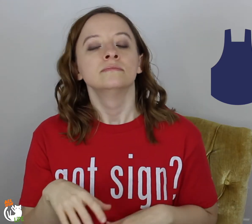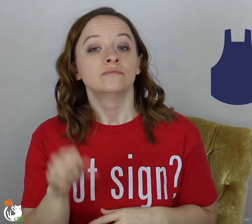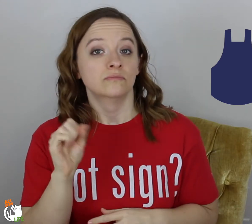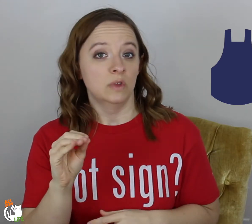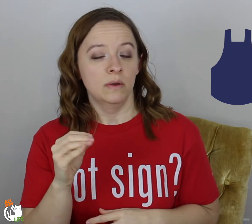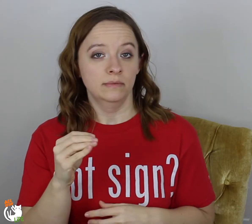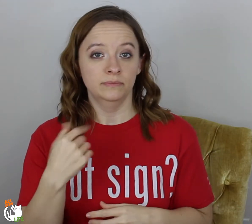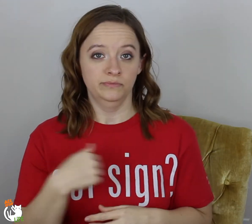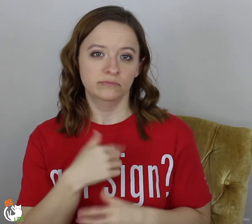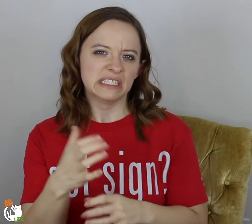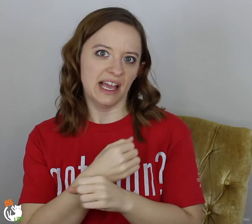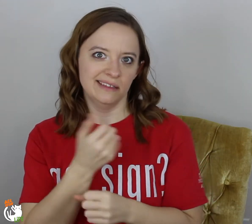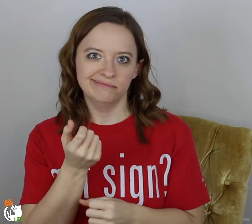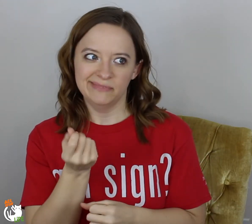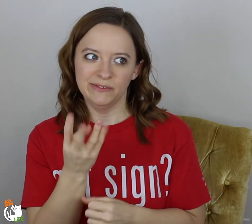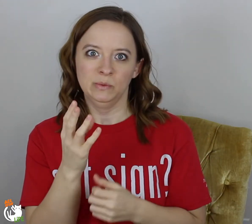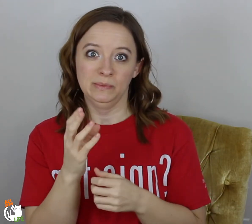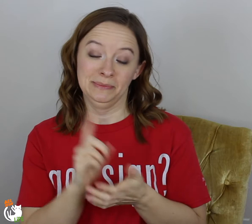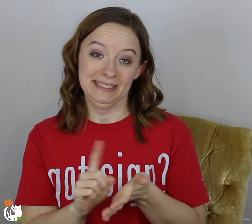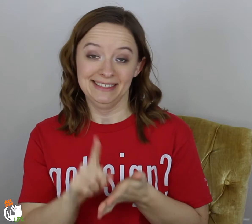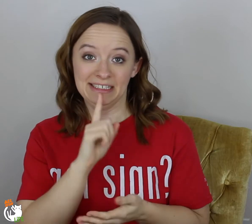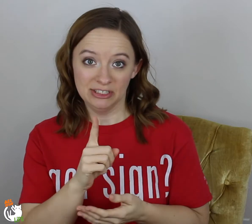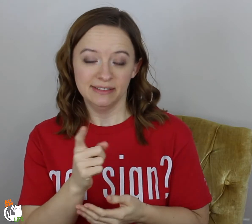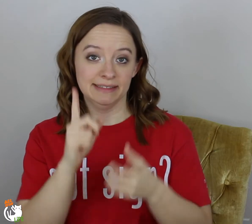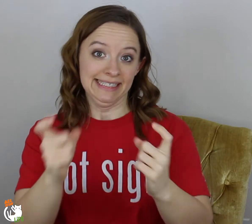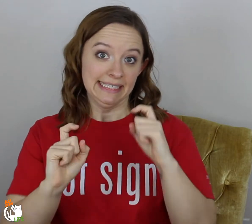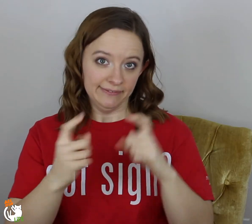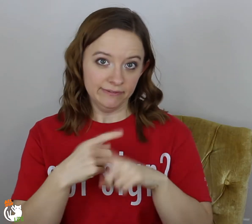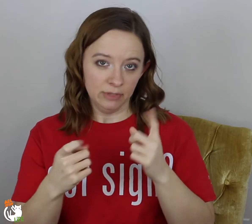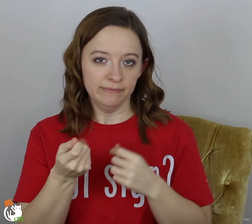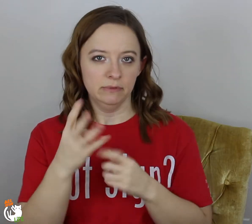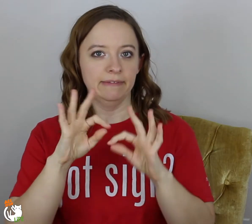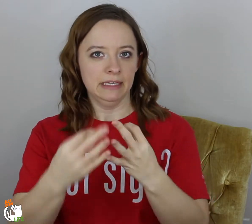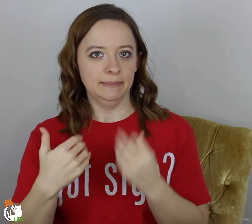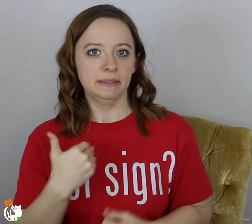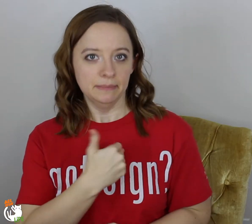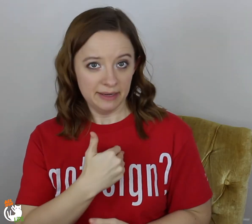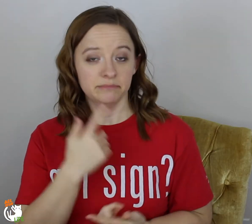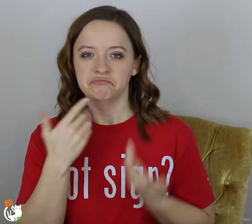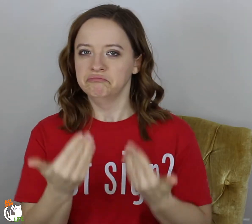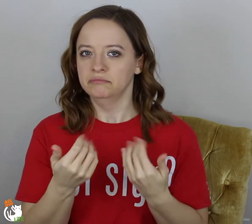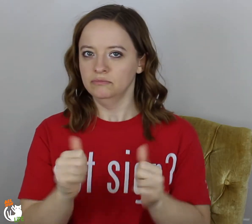So like I said we got, actually quite a few weeks as a gift from some family members.